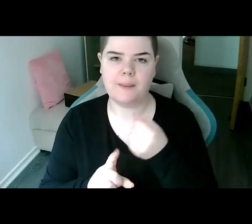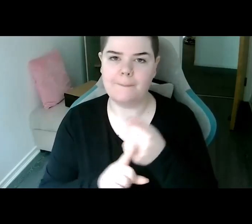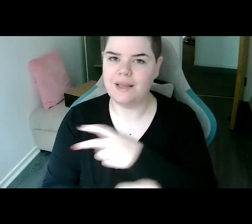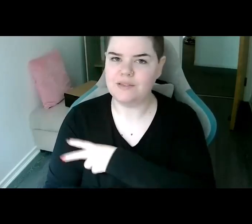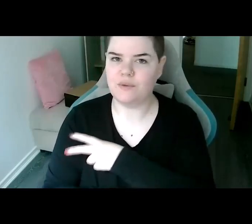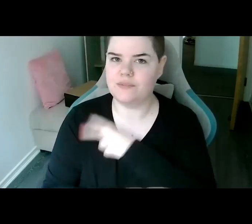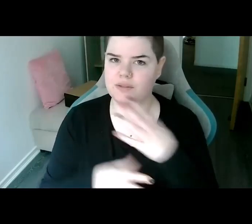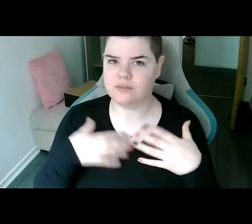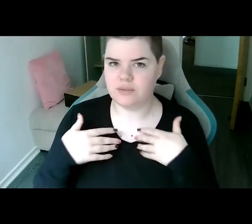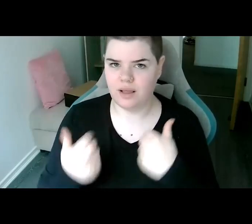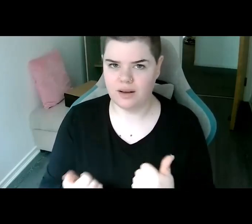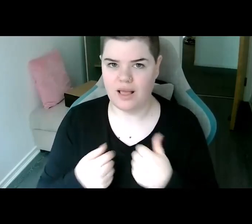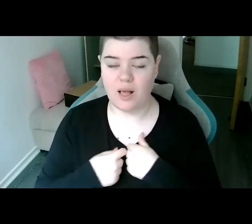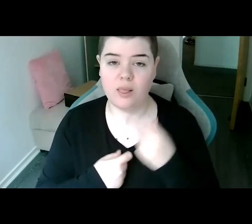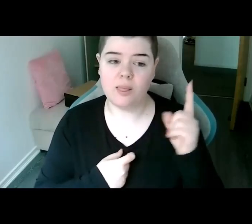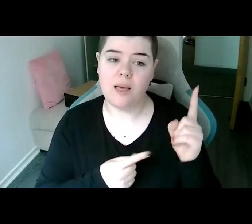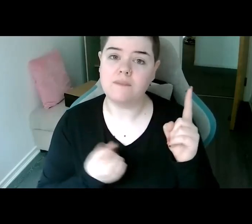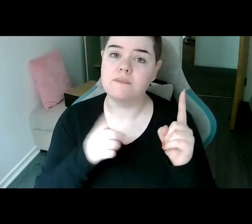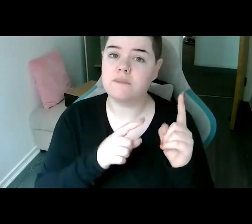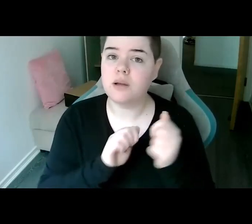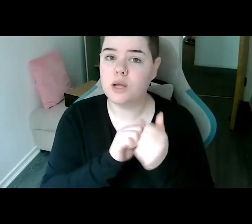My name is Kirsty. I'm a campaigns Officer here at SignHealth.